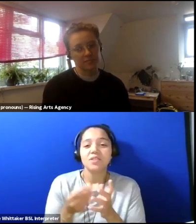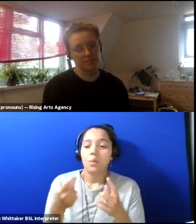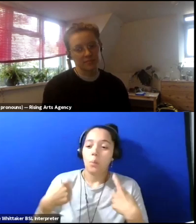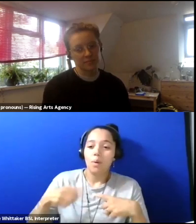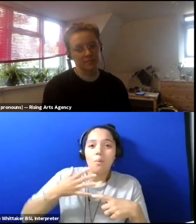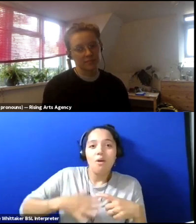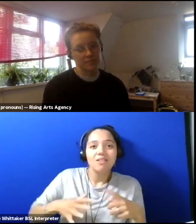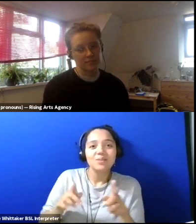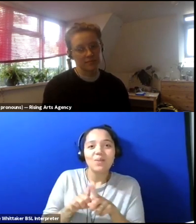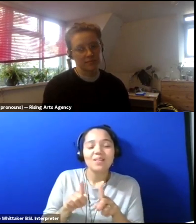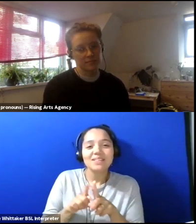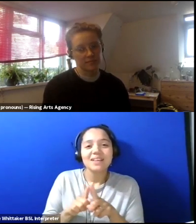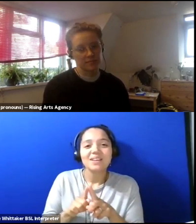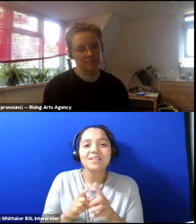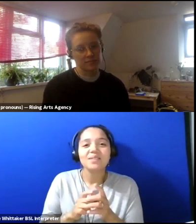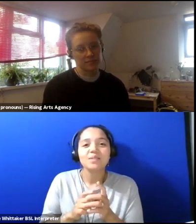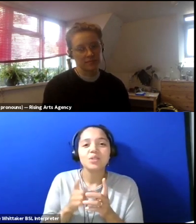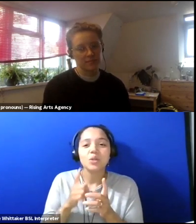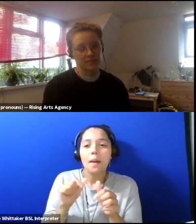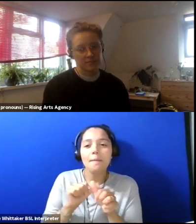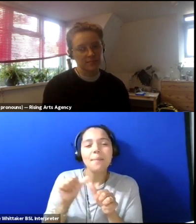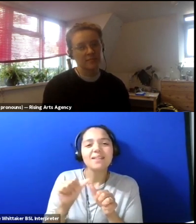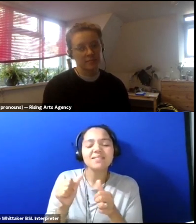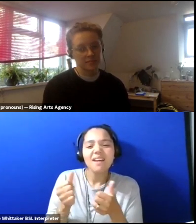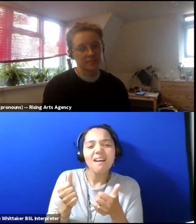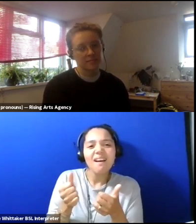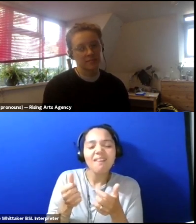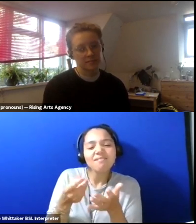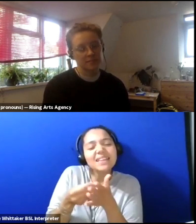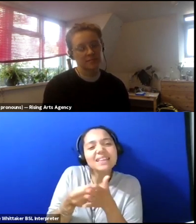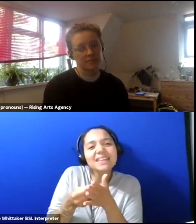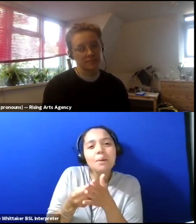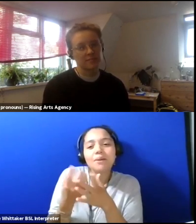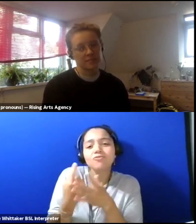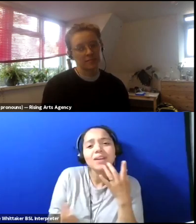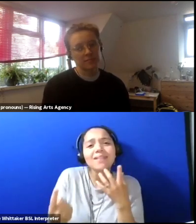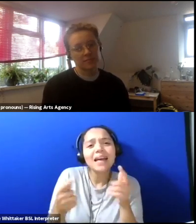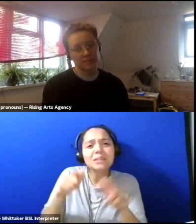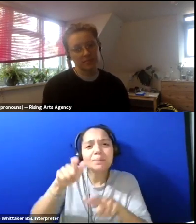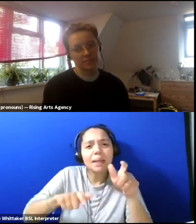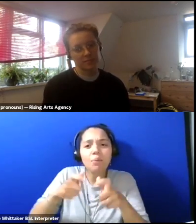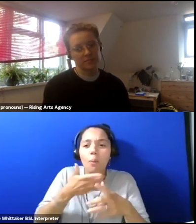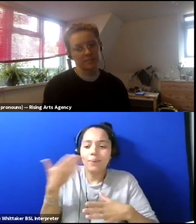have a better fee because especially freelance people or unemployed people,